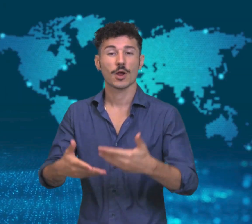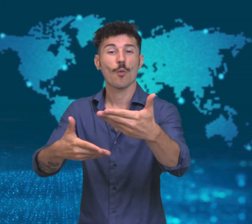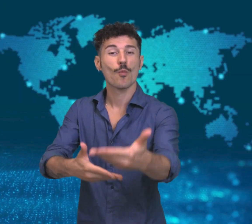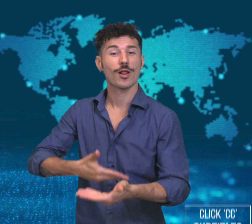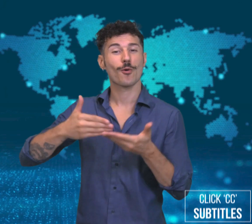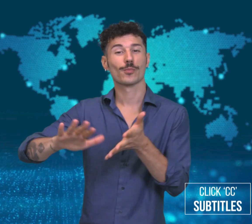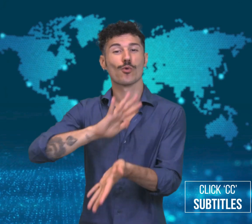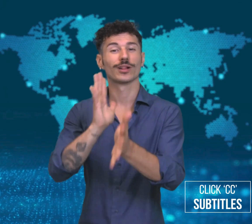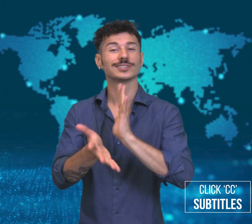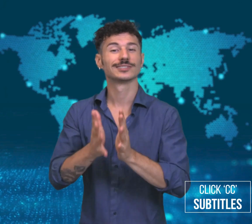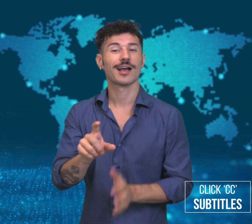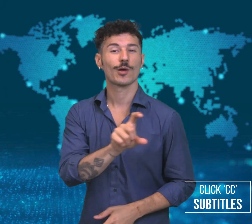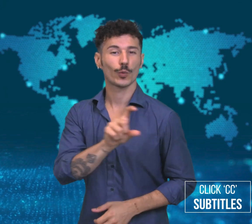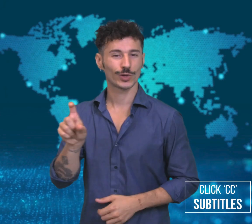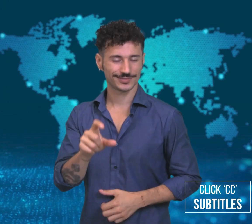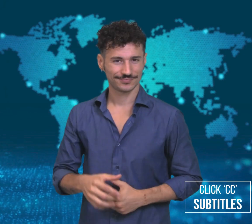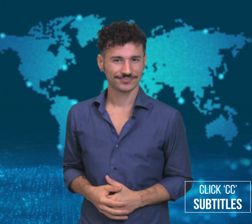Welcome to WorldSign Week!